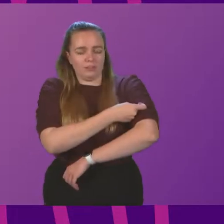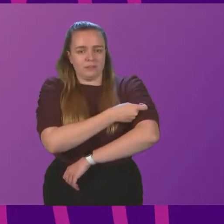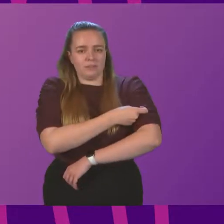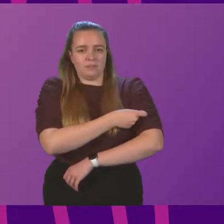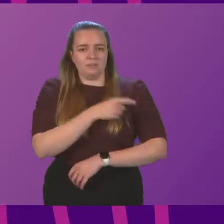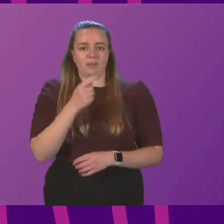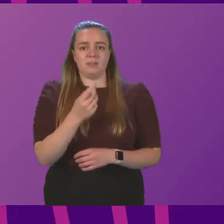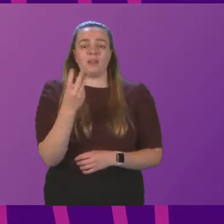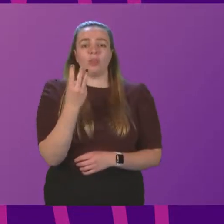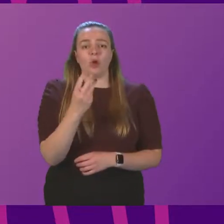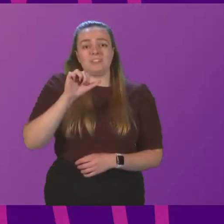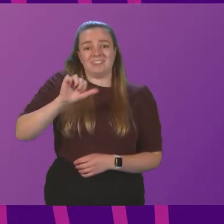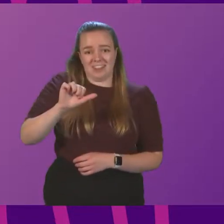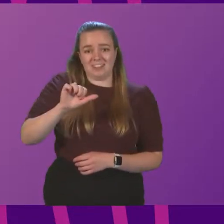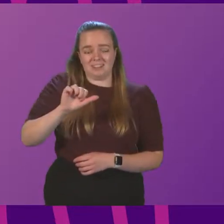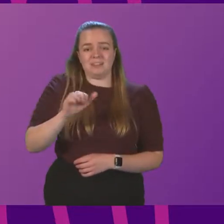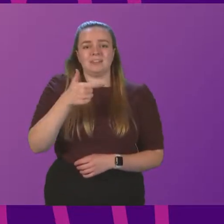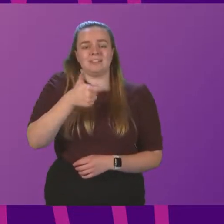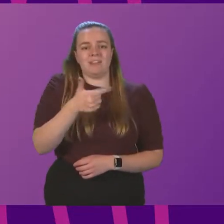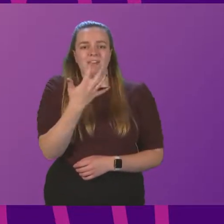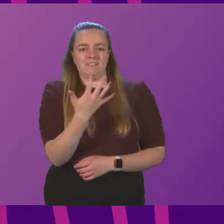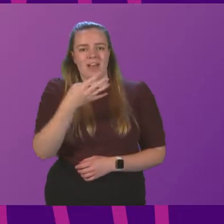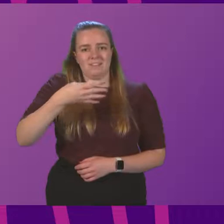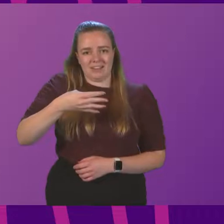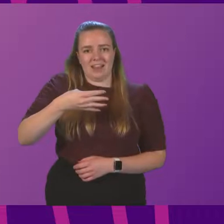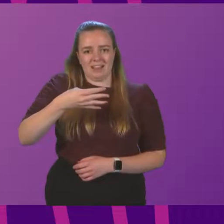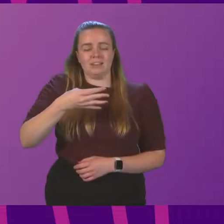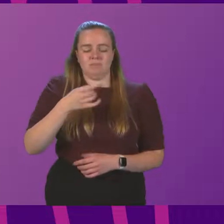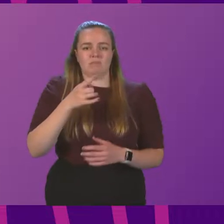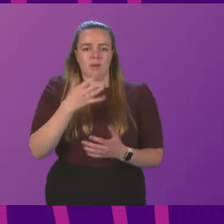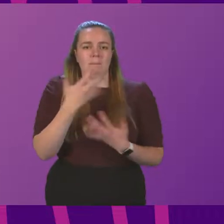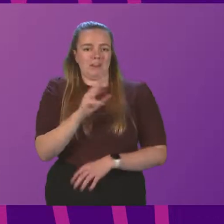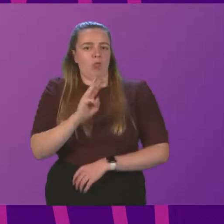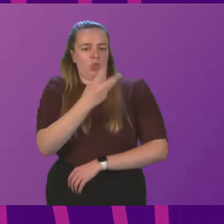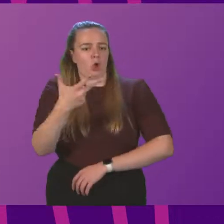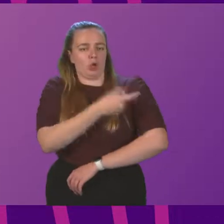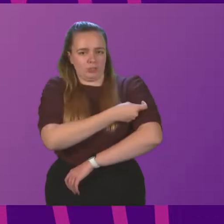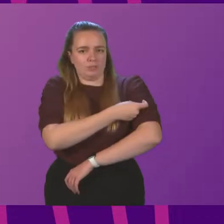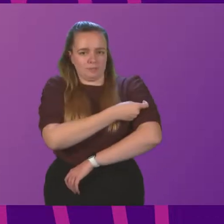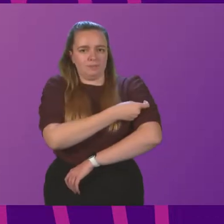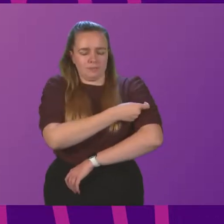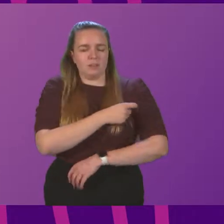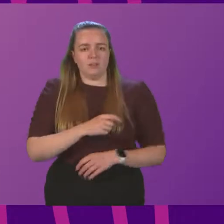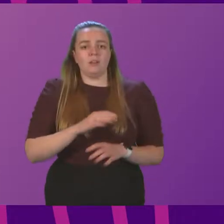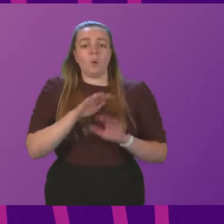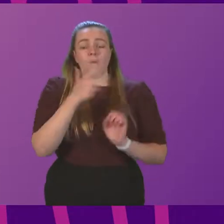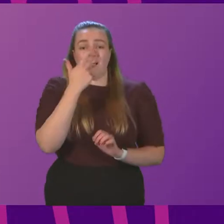have received a third primary vaccination. In total, 88 per cent of the over-18 population